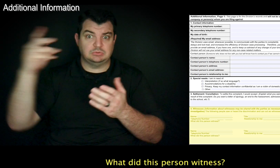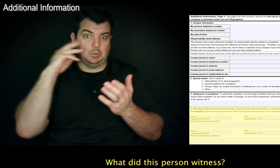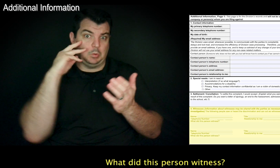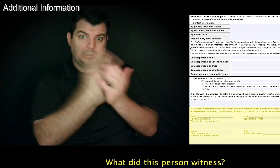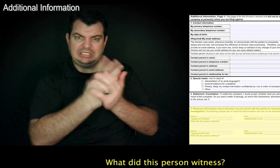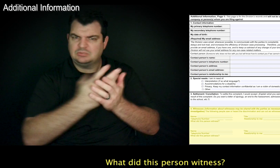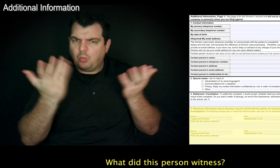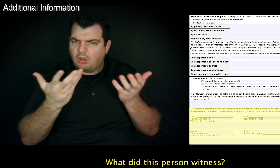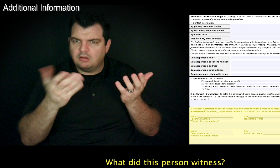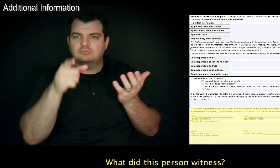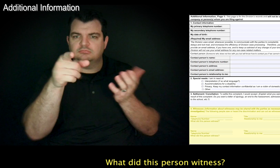What did this person witness?